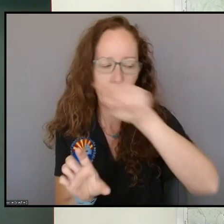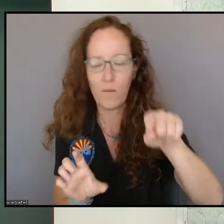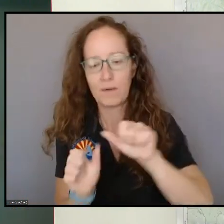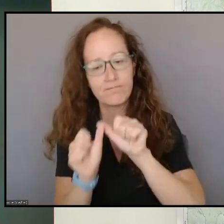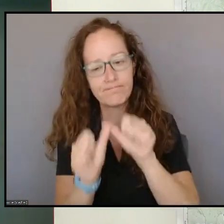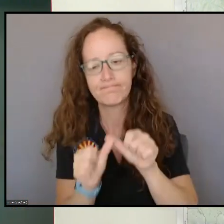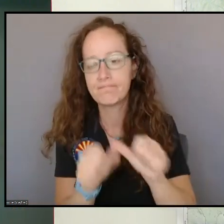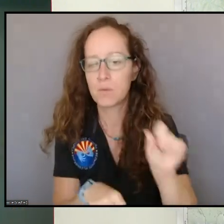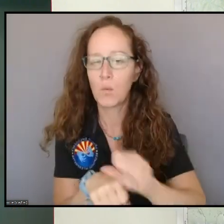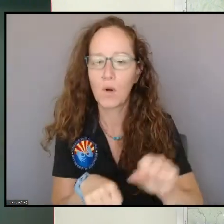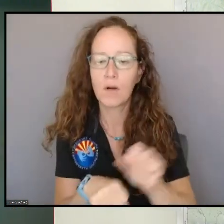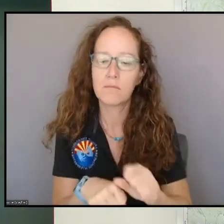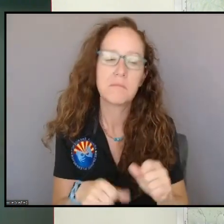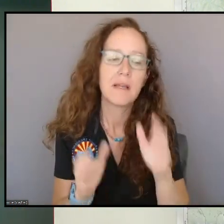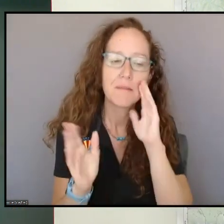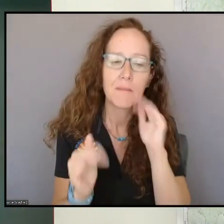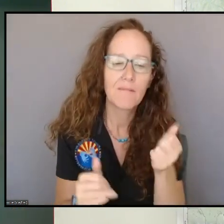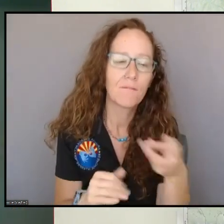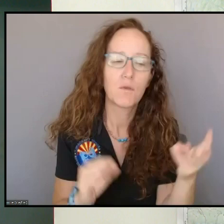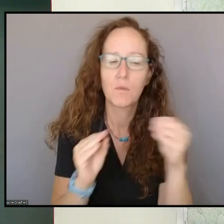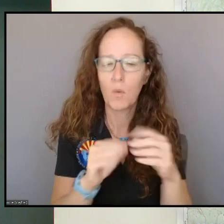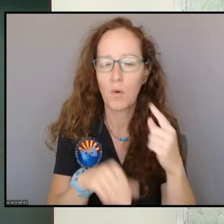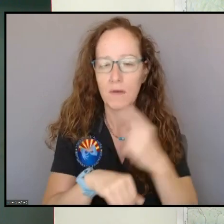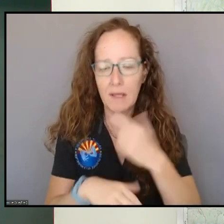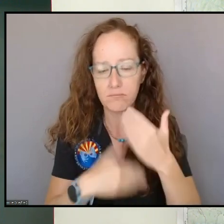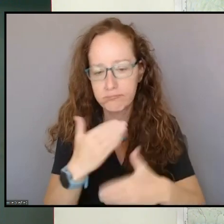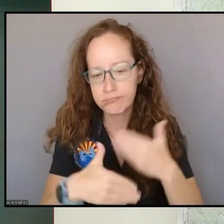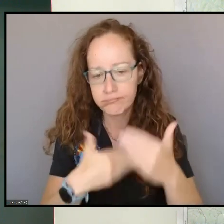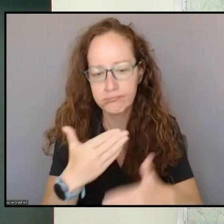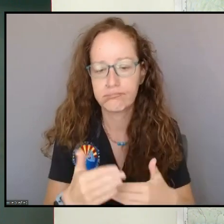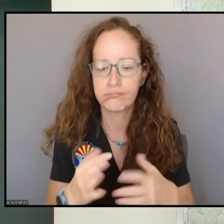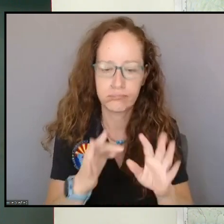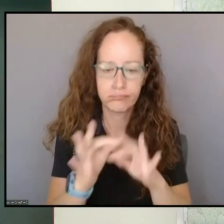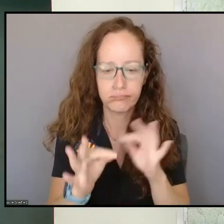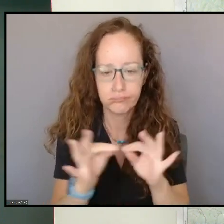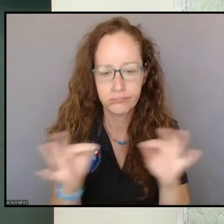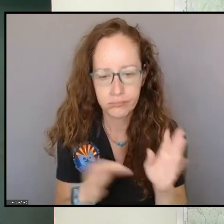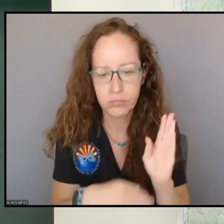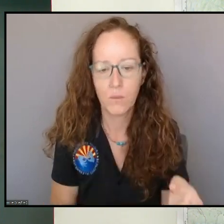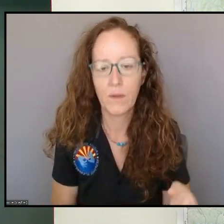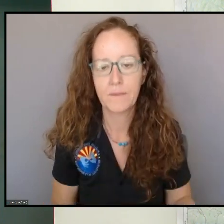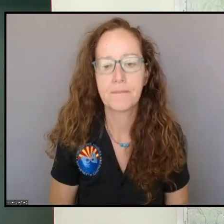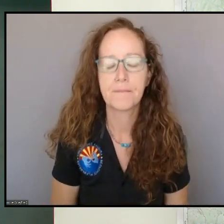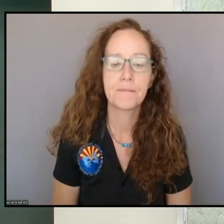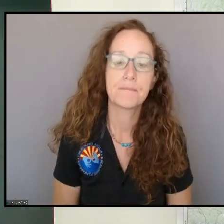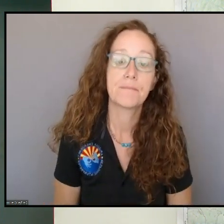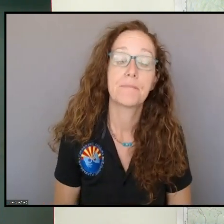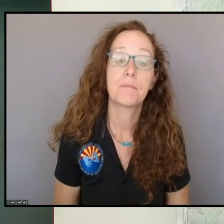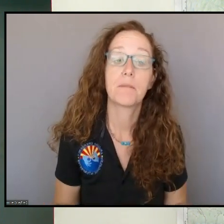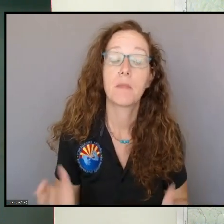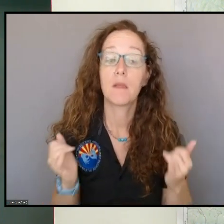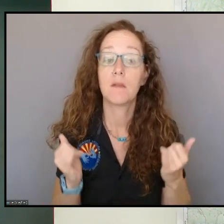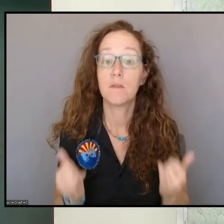And then you know, the next-- probably the thing that we'll touch on the most here today as we go to this update